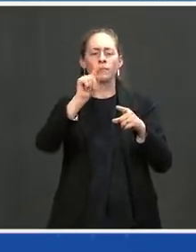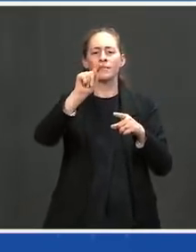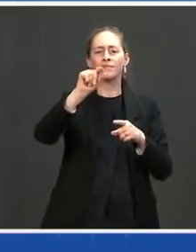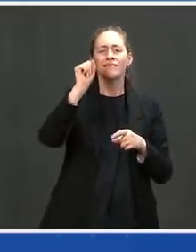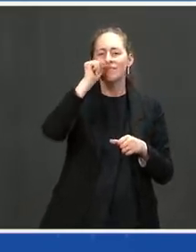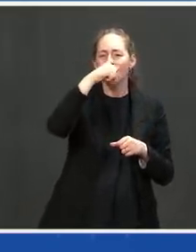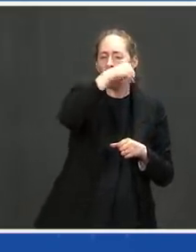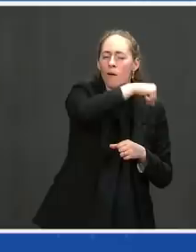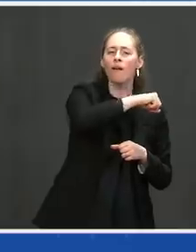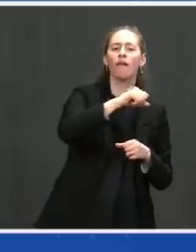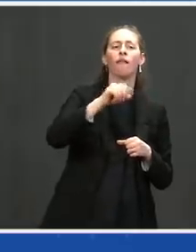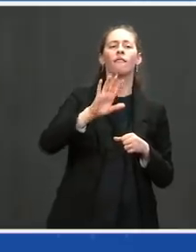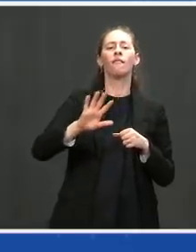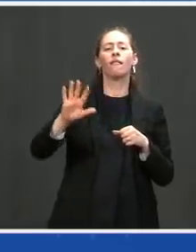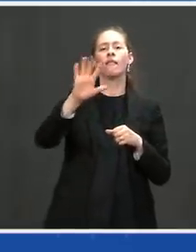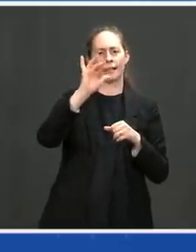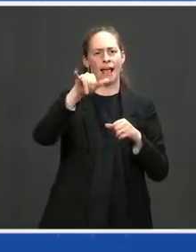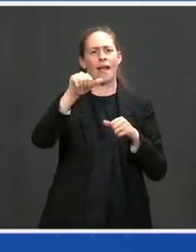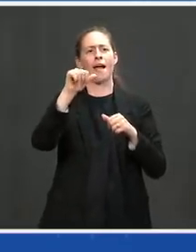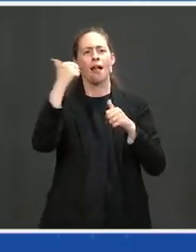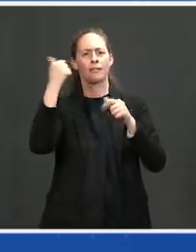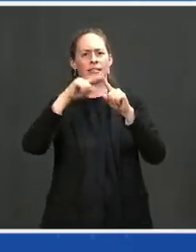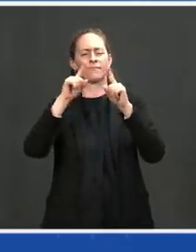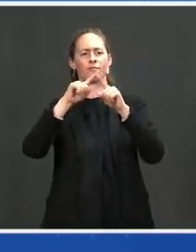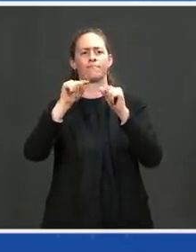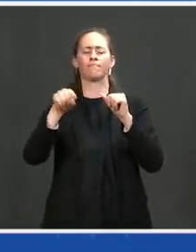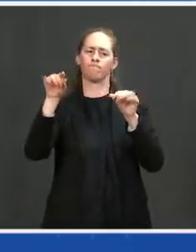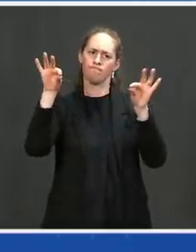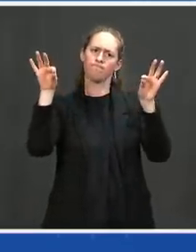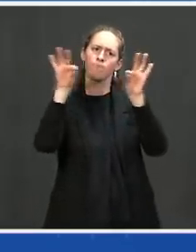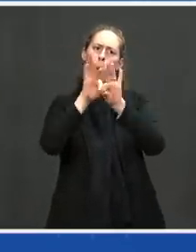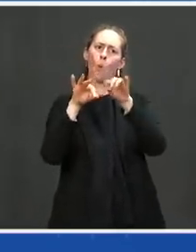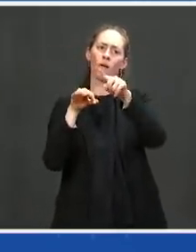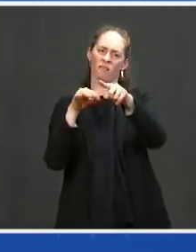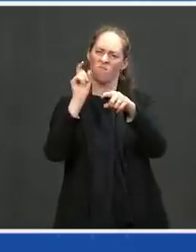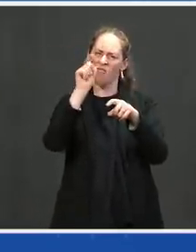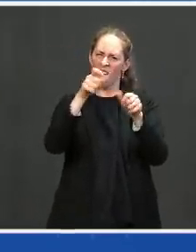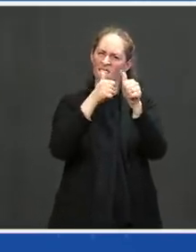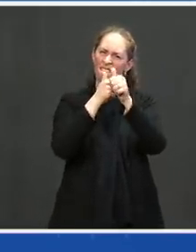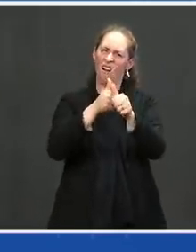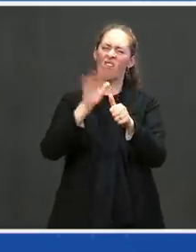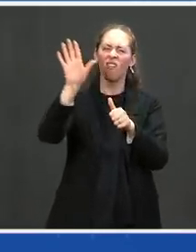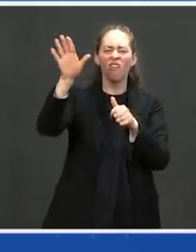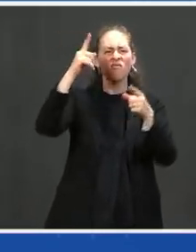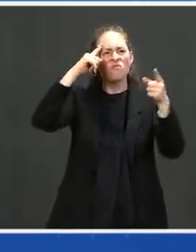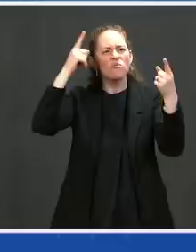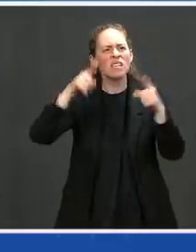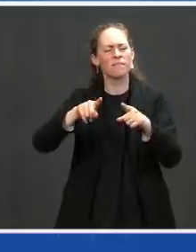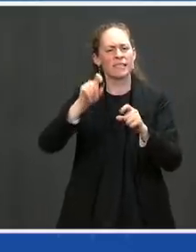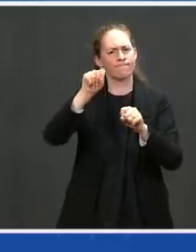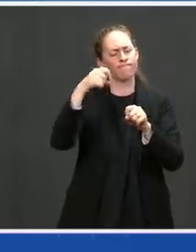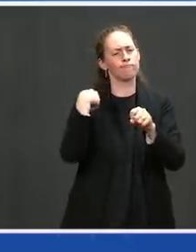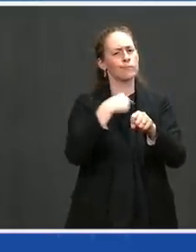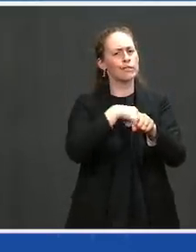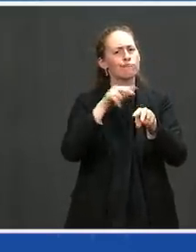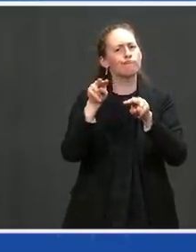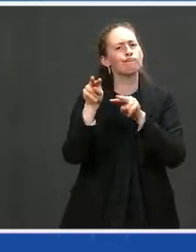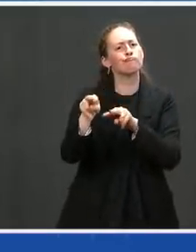And the third thing, and the thing that I admire about dealing with Xi is he understands --